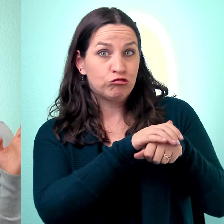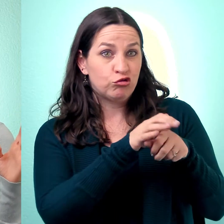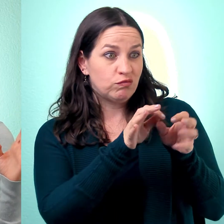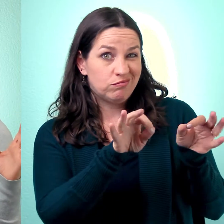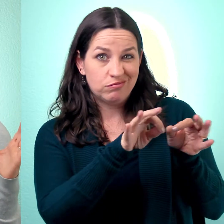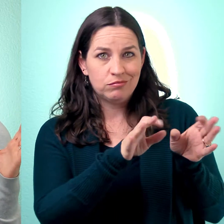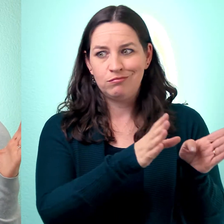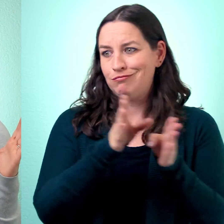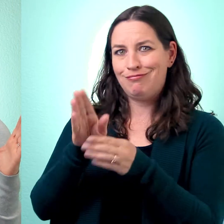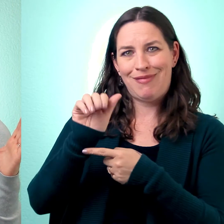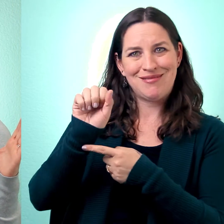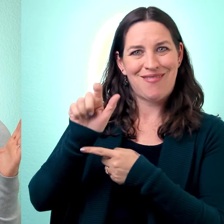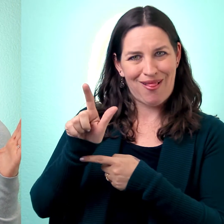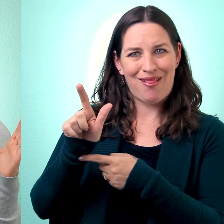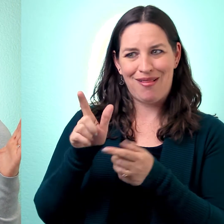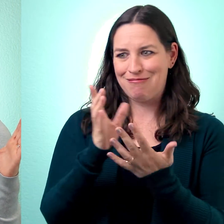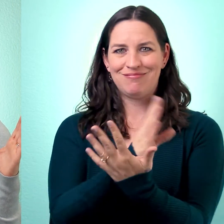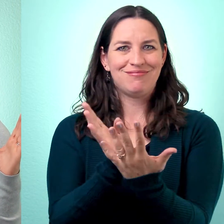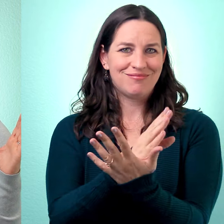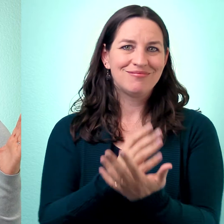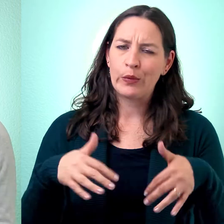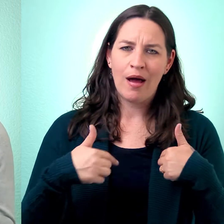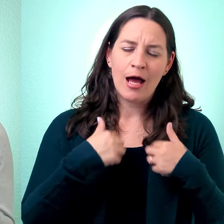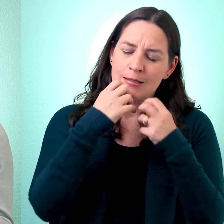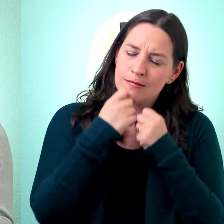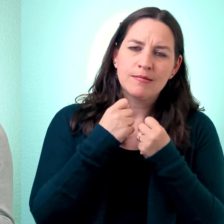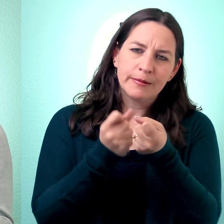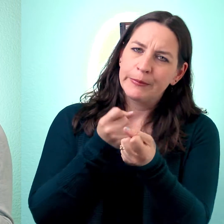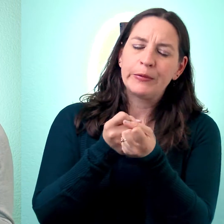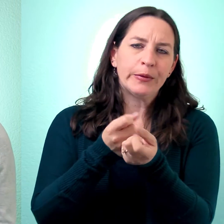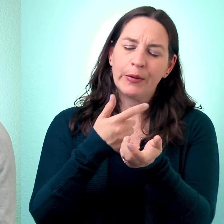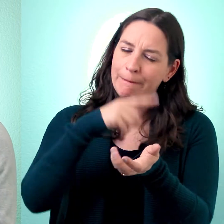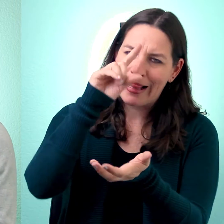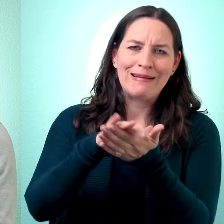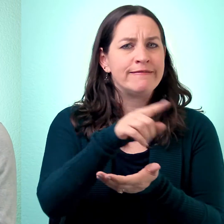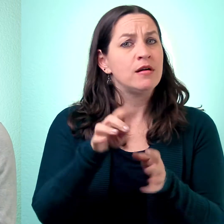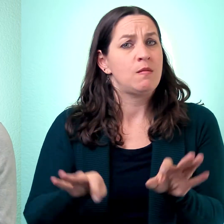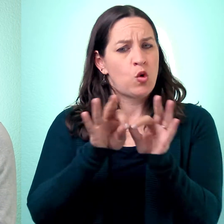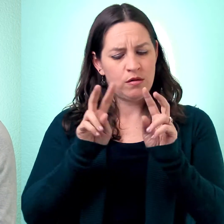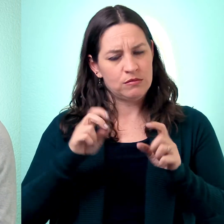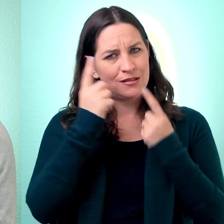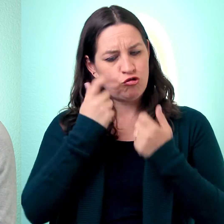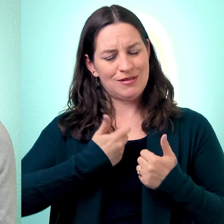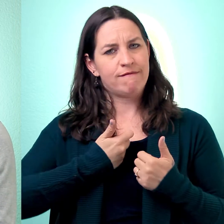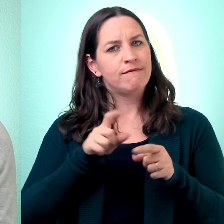all the way over to your more ASL clients and ASL users. I wholeheartedly believe and encourage you as well to think about yourself as an